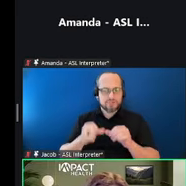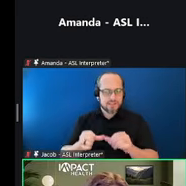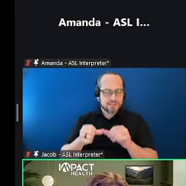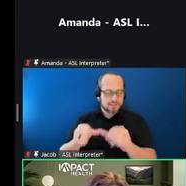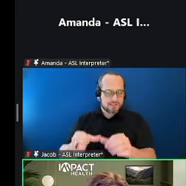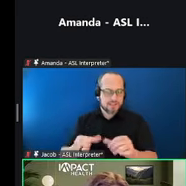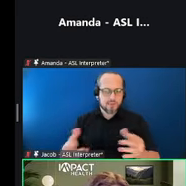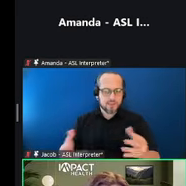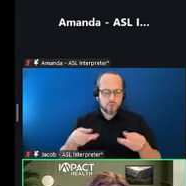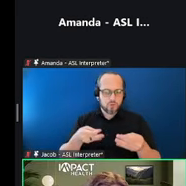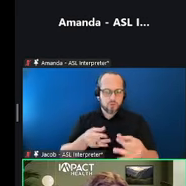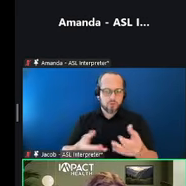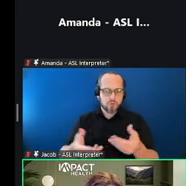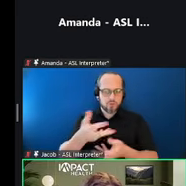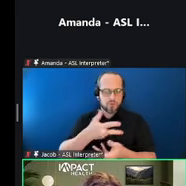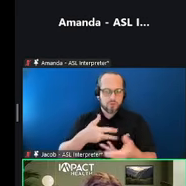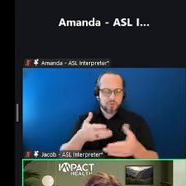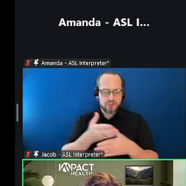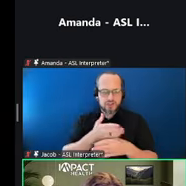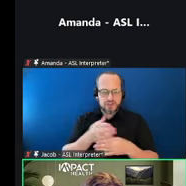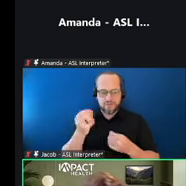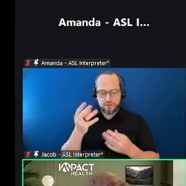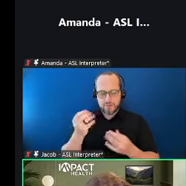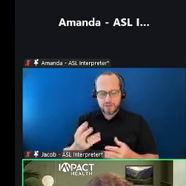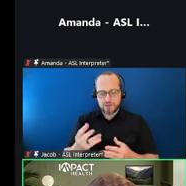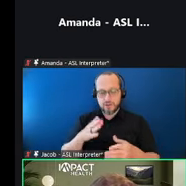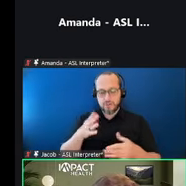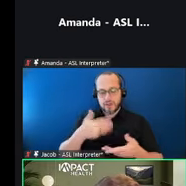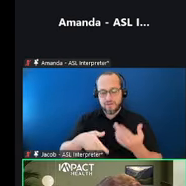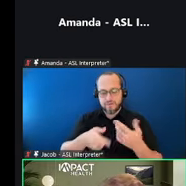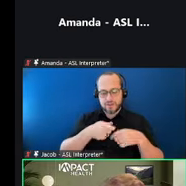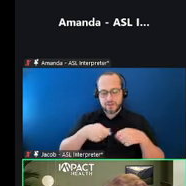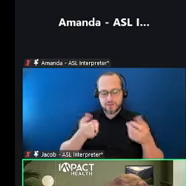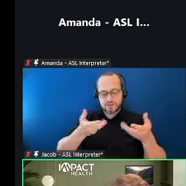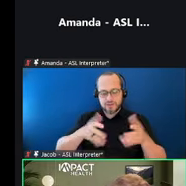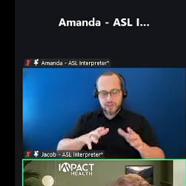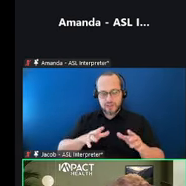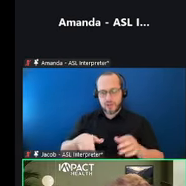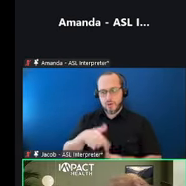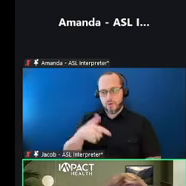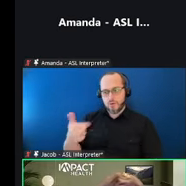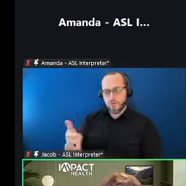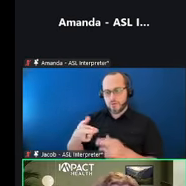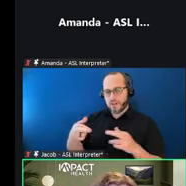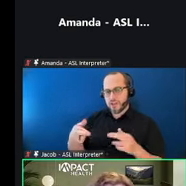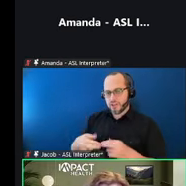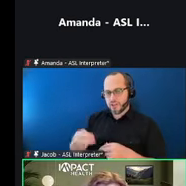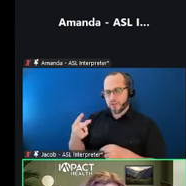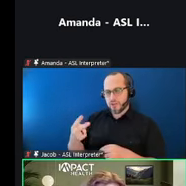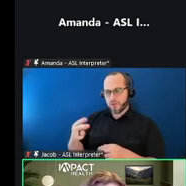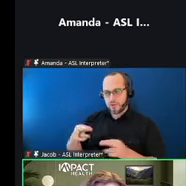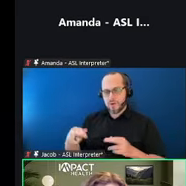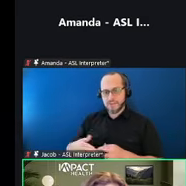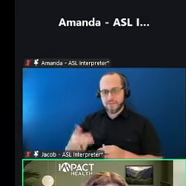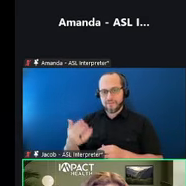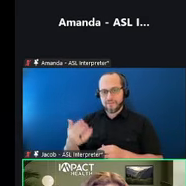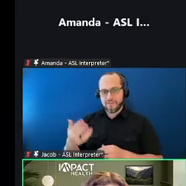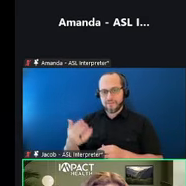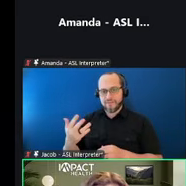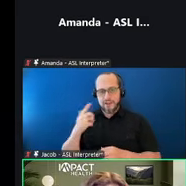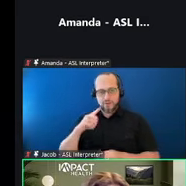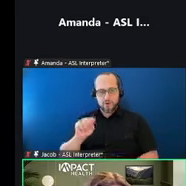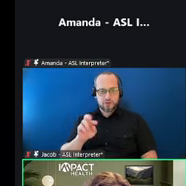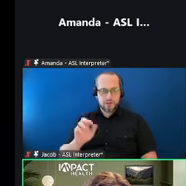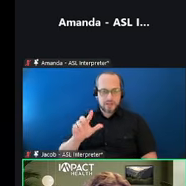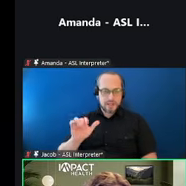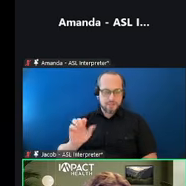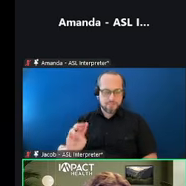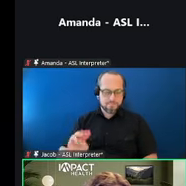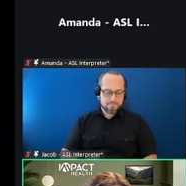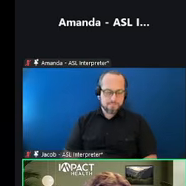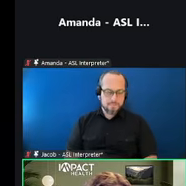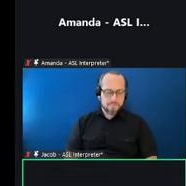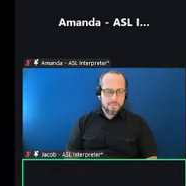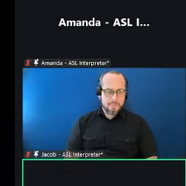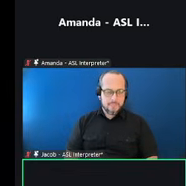to wrap up region one and hand things over to my colleagues in regions two and five at Trillium.